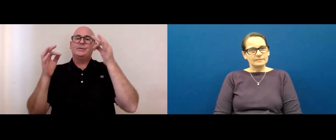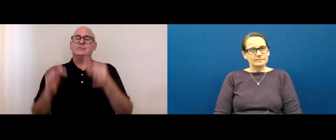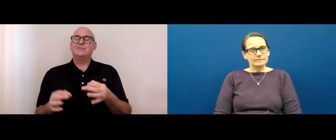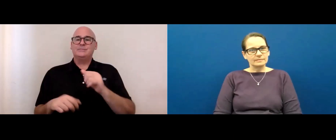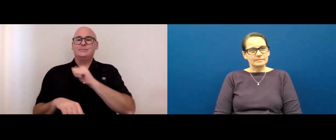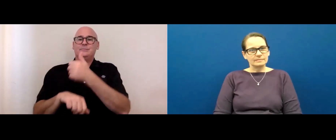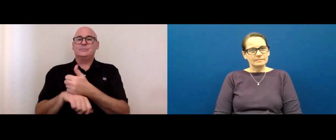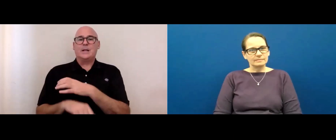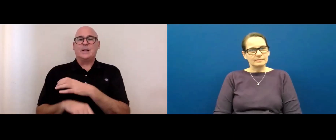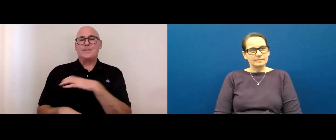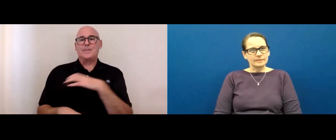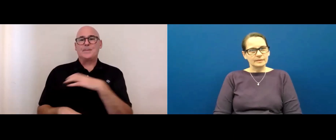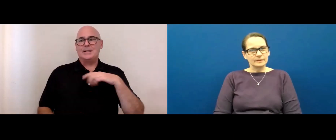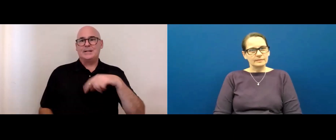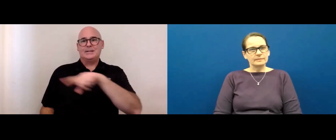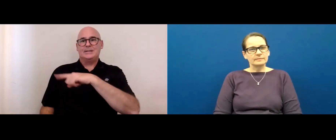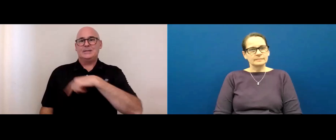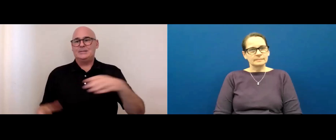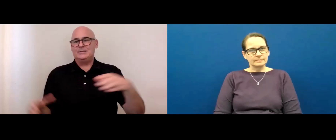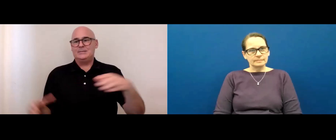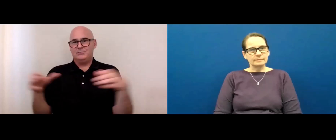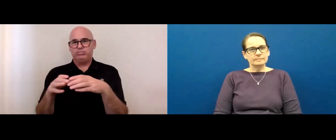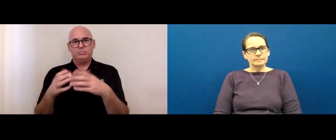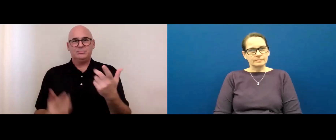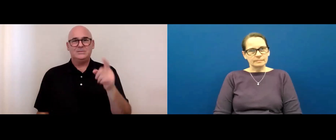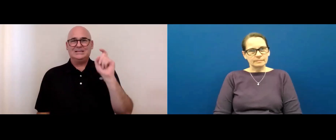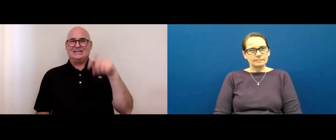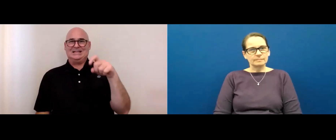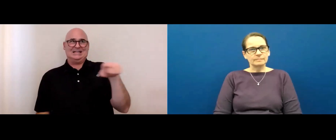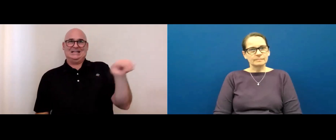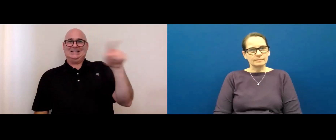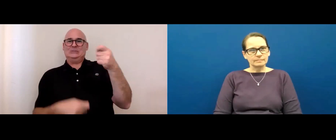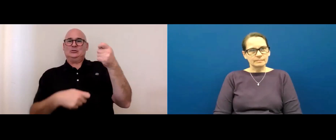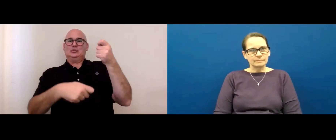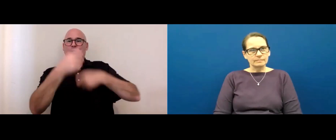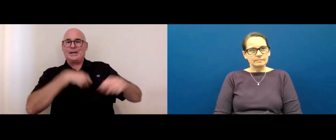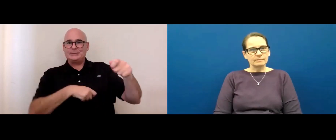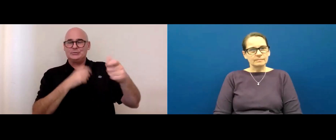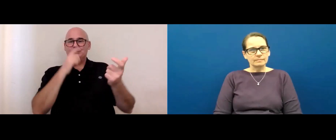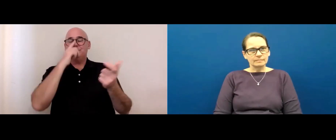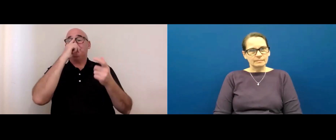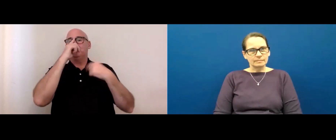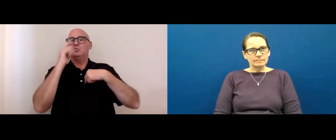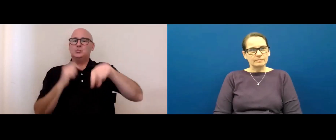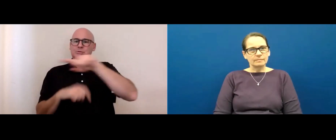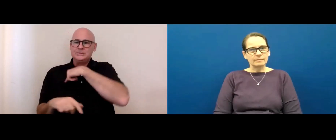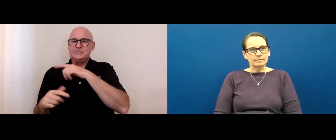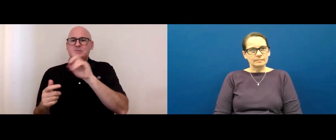so I decided that we needed to set up a committee we needed to change the system